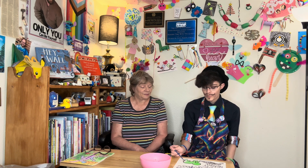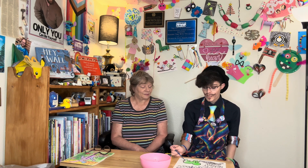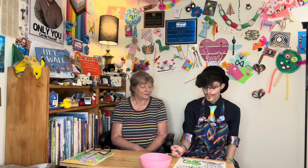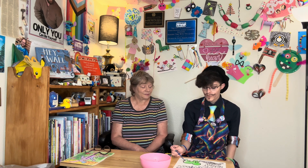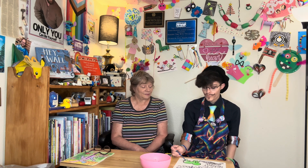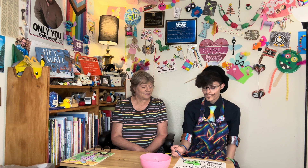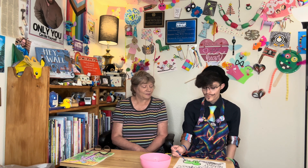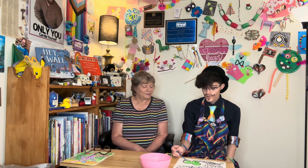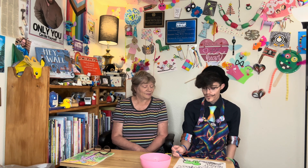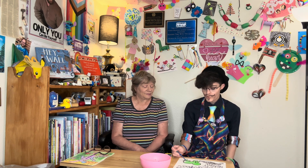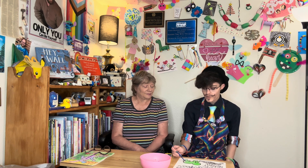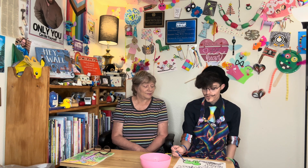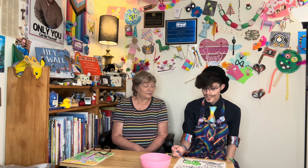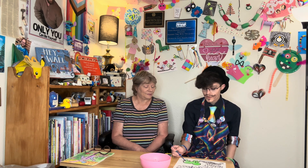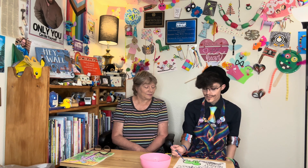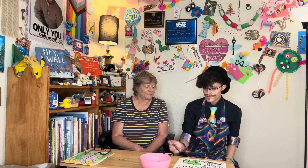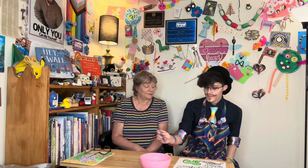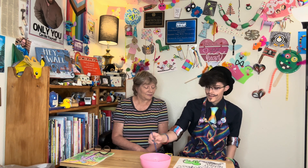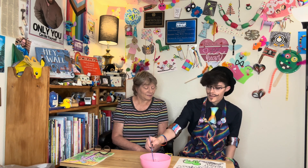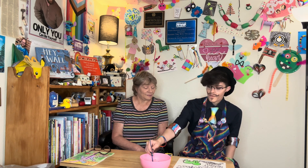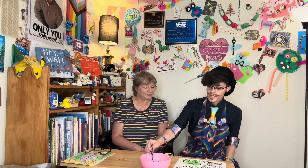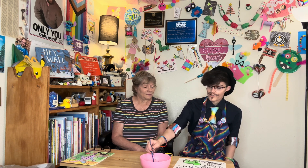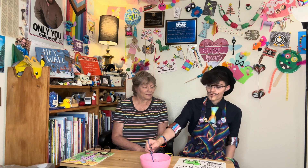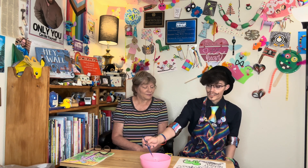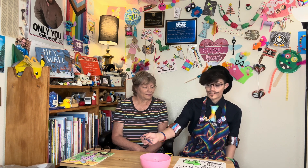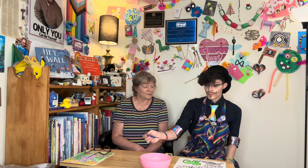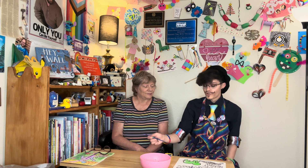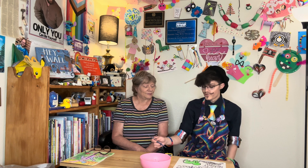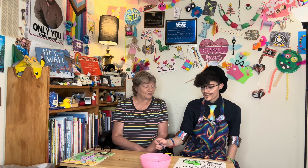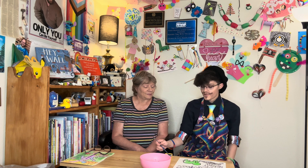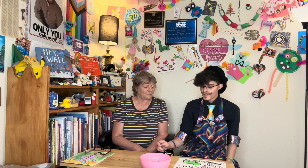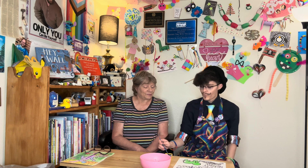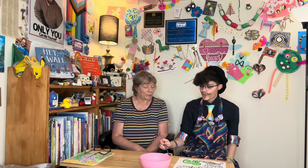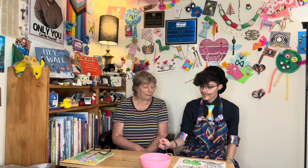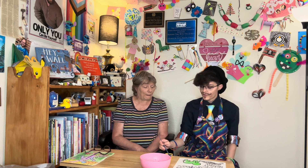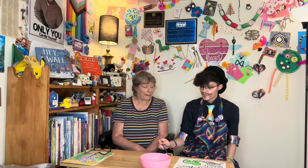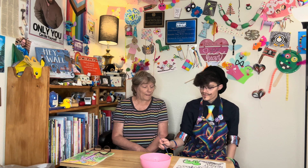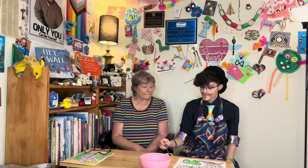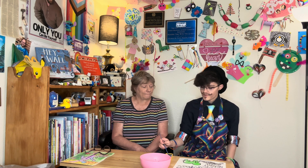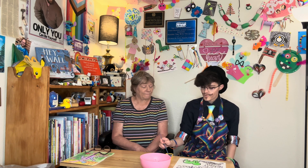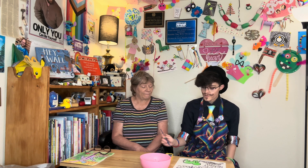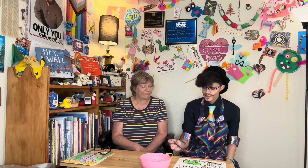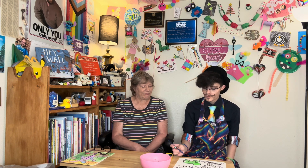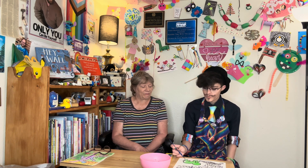apply water with a brush like this, and then it looks just like watercolors. So it's a little bit